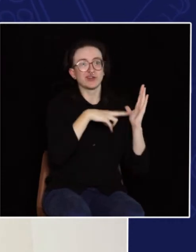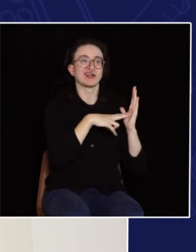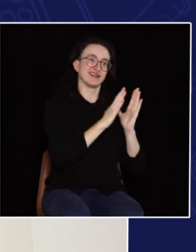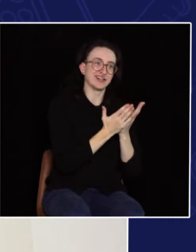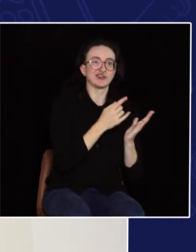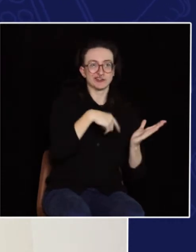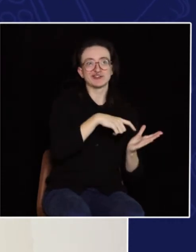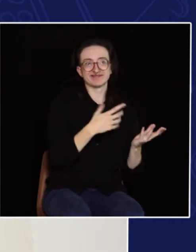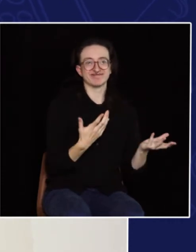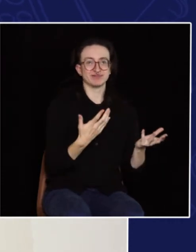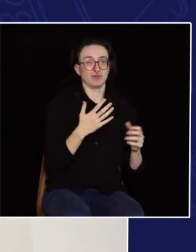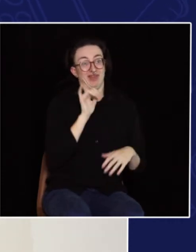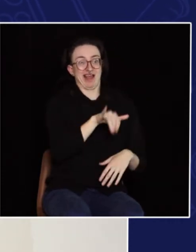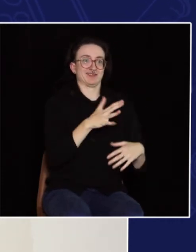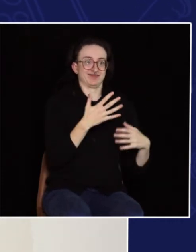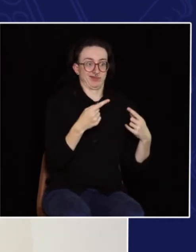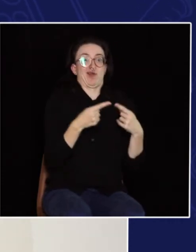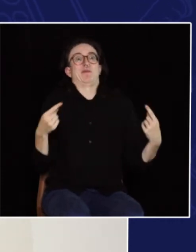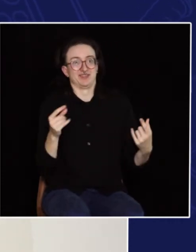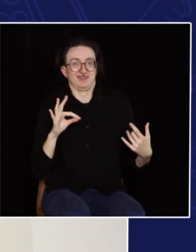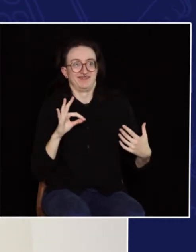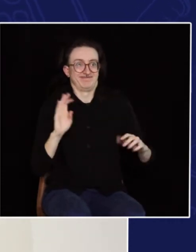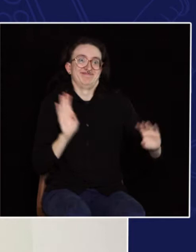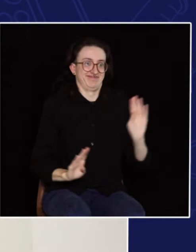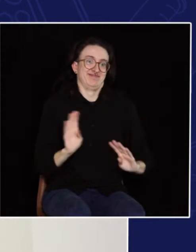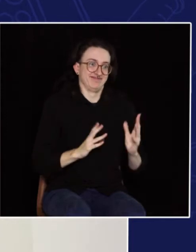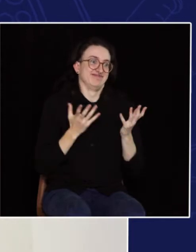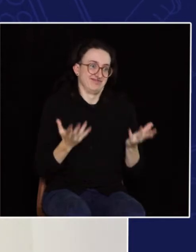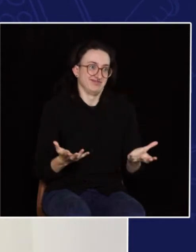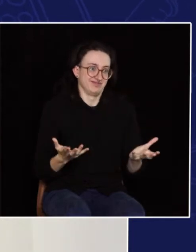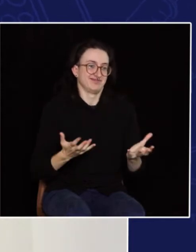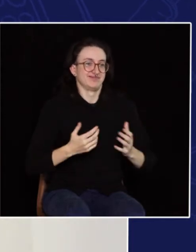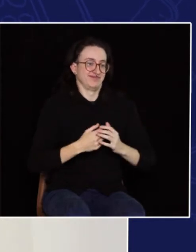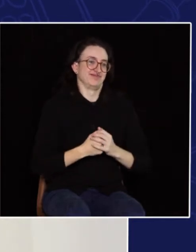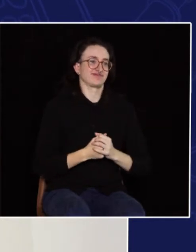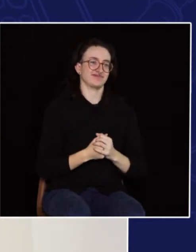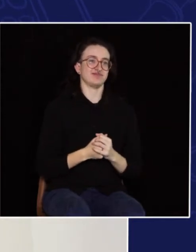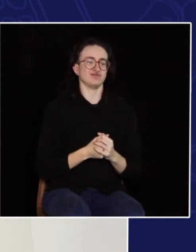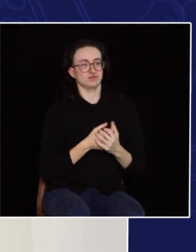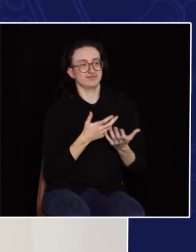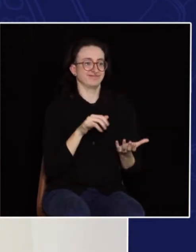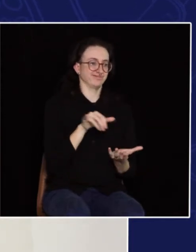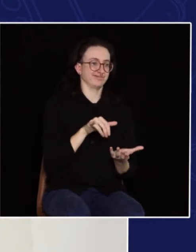They were -- They majored in literature. So basically they -- they were very far away from biology.